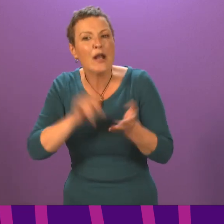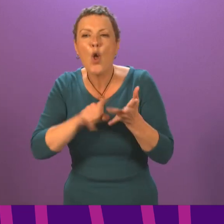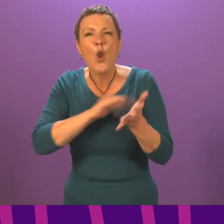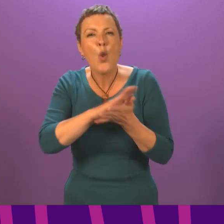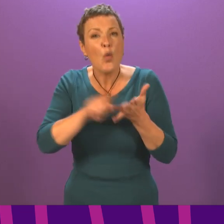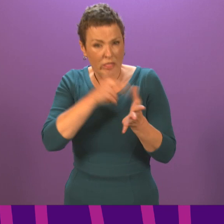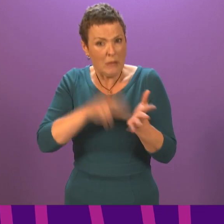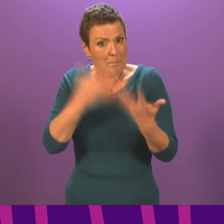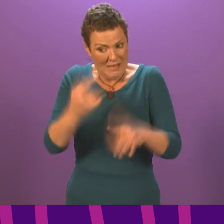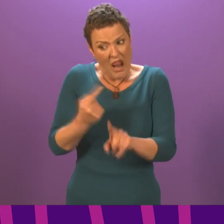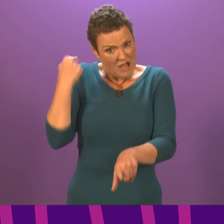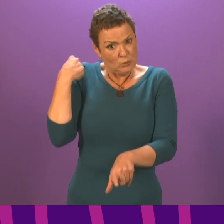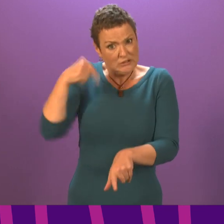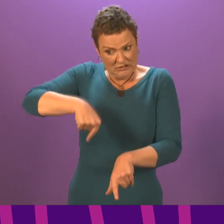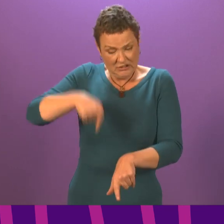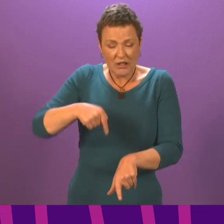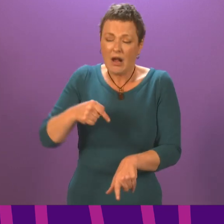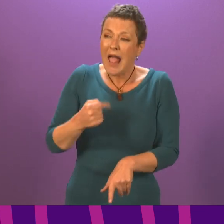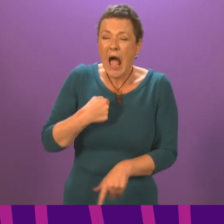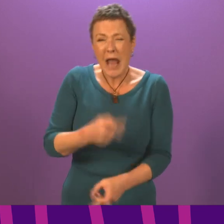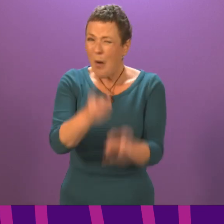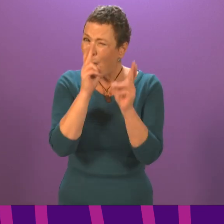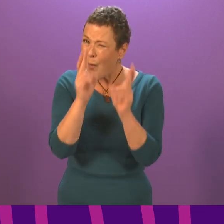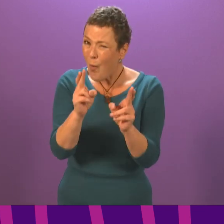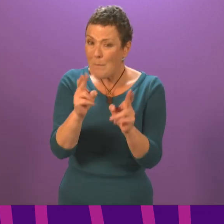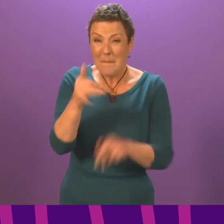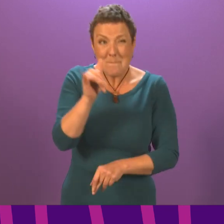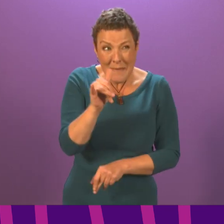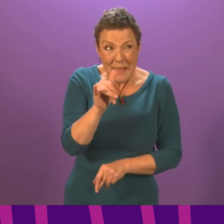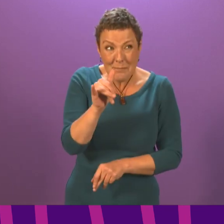the week since, even if it does not make everybody agree with every decision that we are taking,